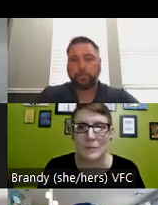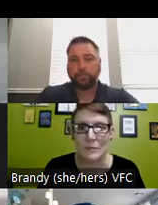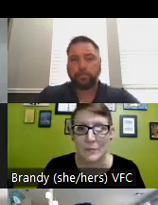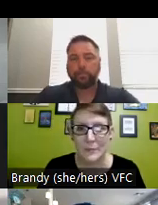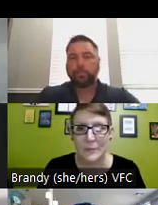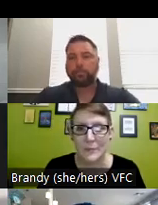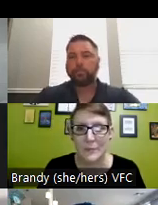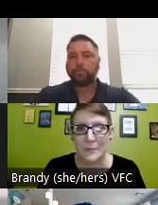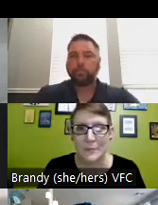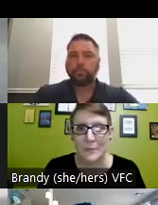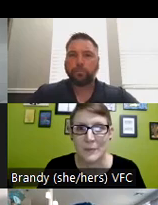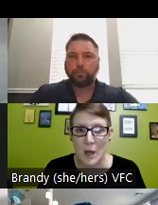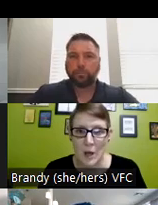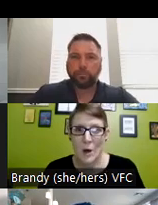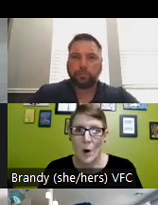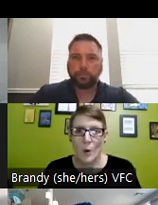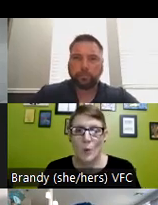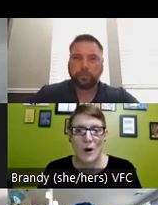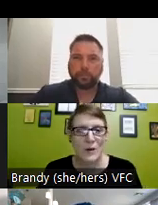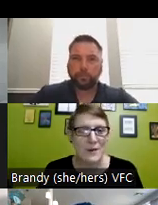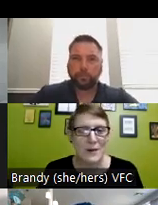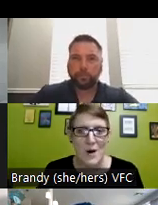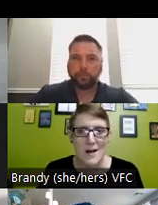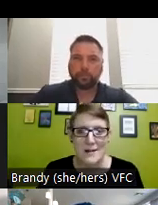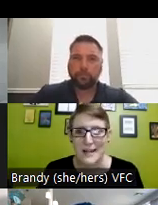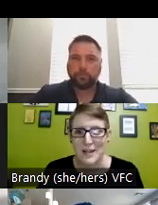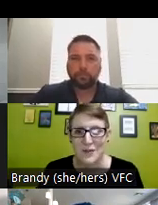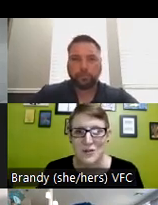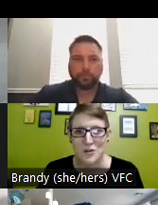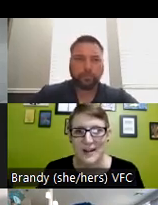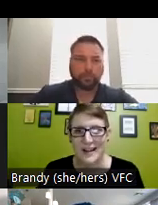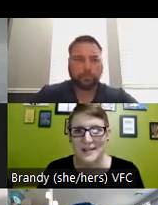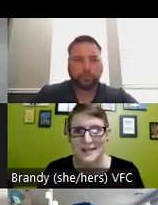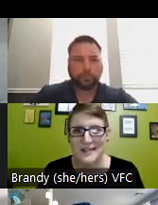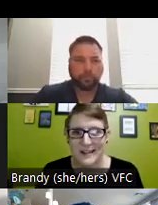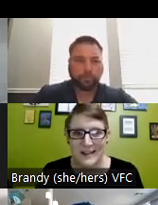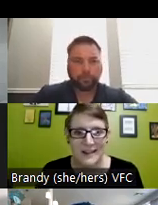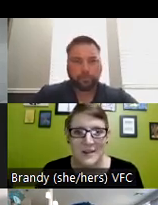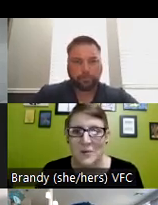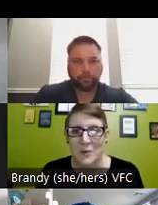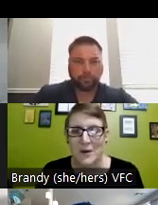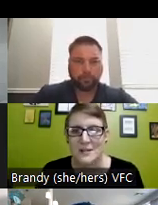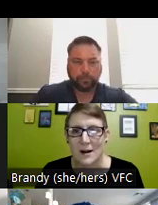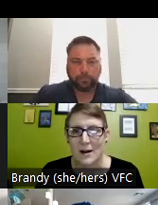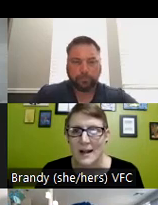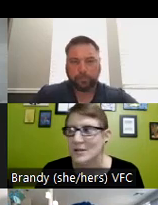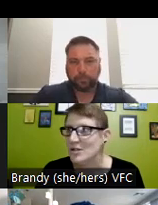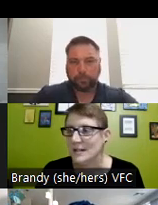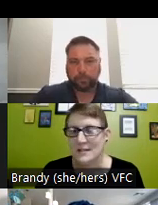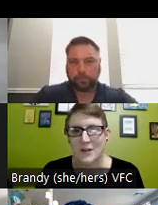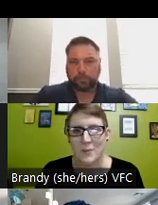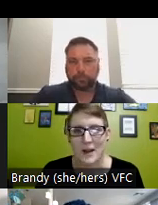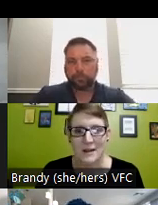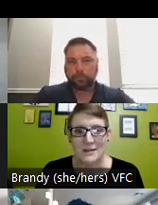Welcome everyone. Thank you for joining us. We will get started in just a few minutes.